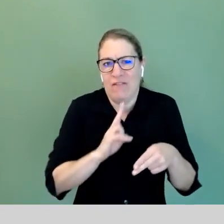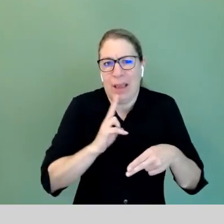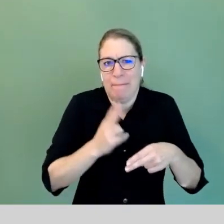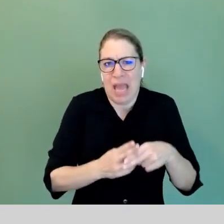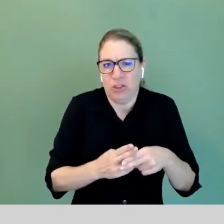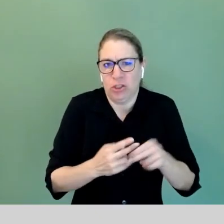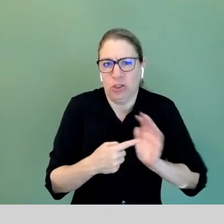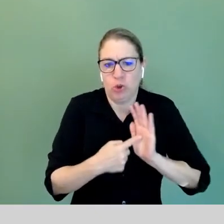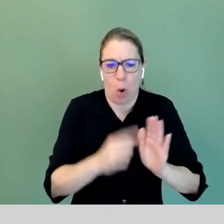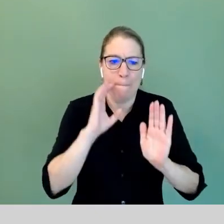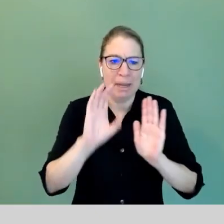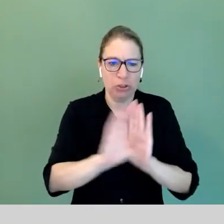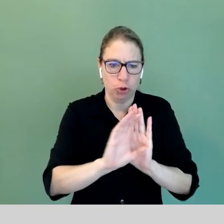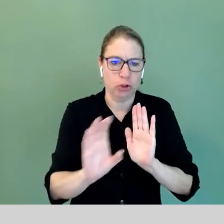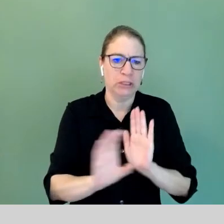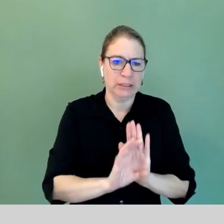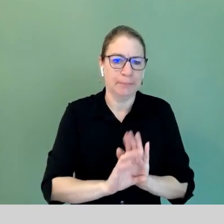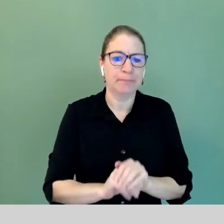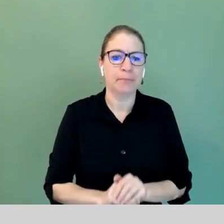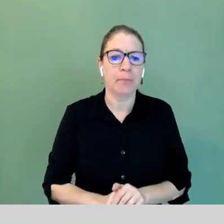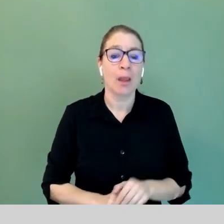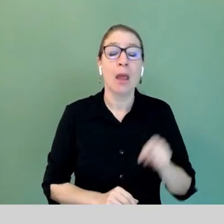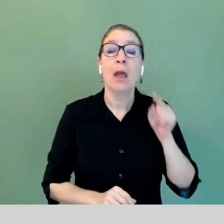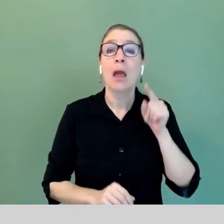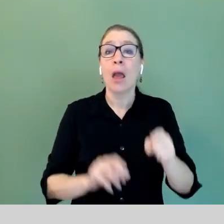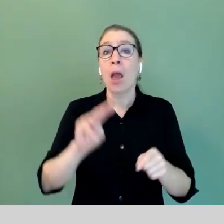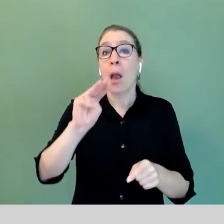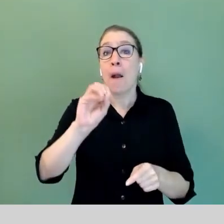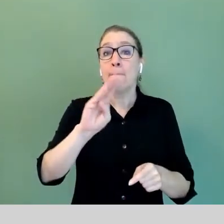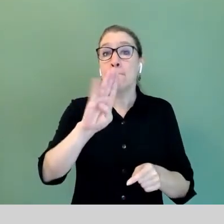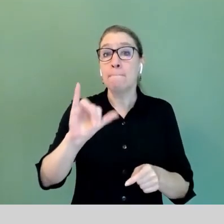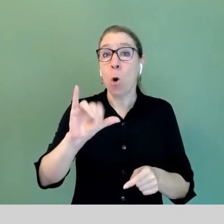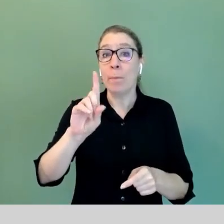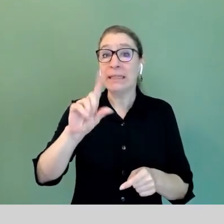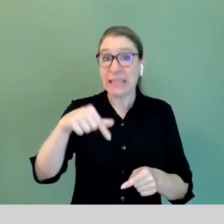and show some screenshots. So we have this tool called mobydq,